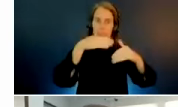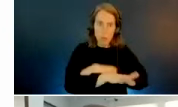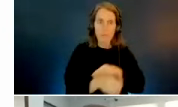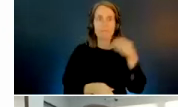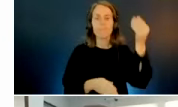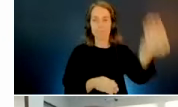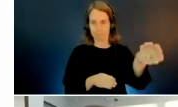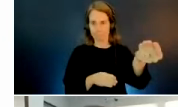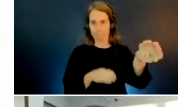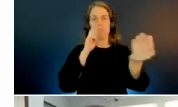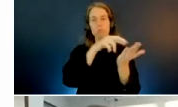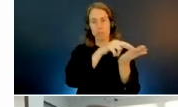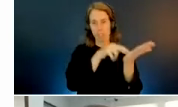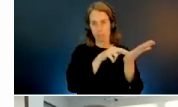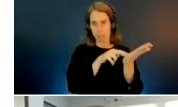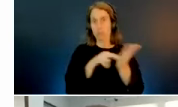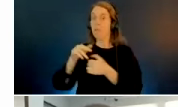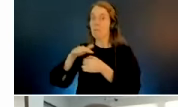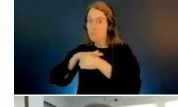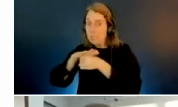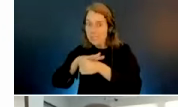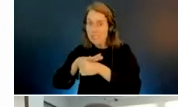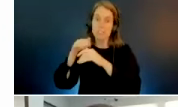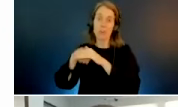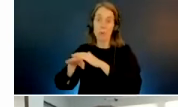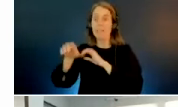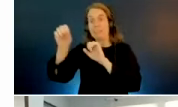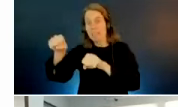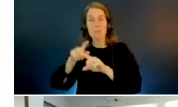than some of your precincts so it might be a good option if you have questions about the